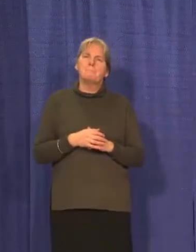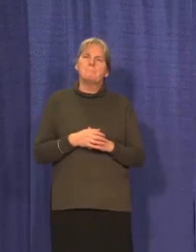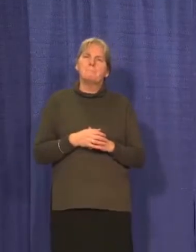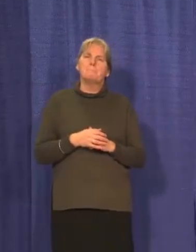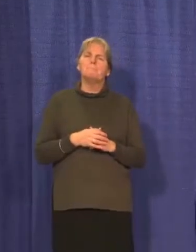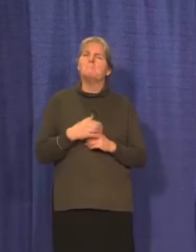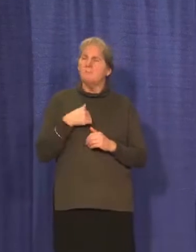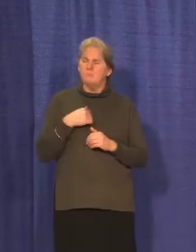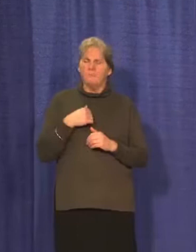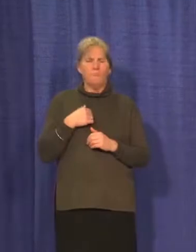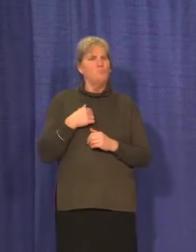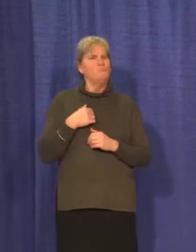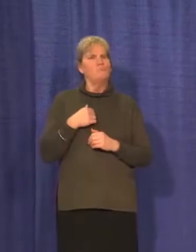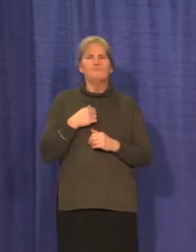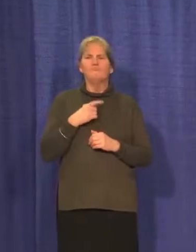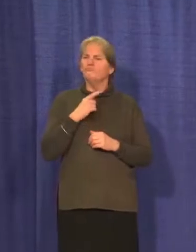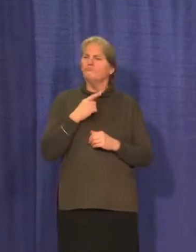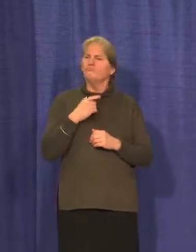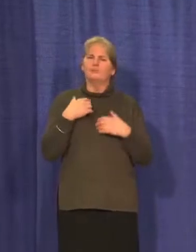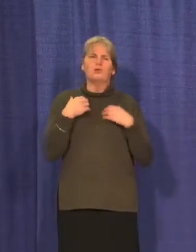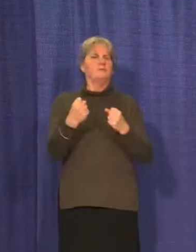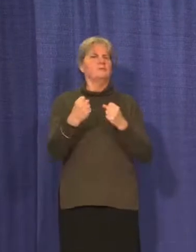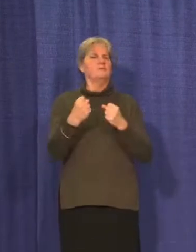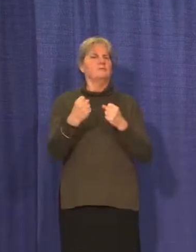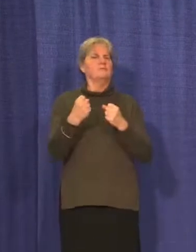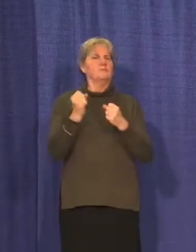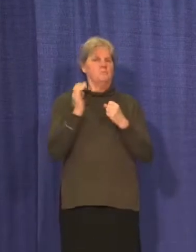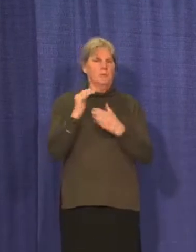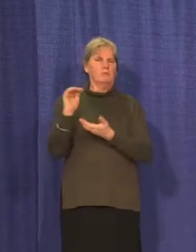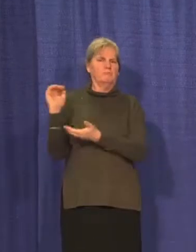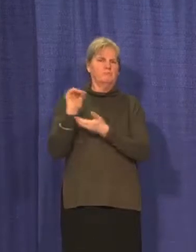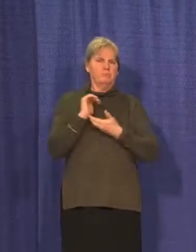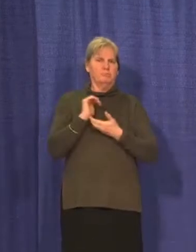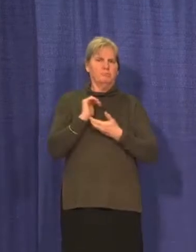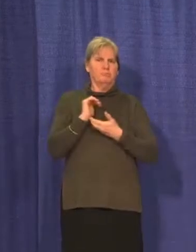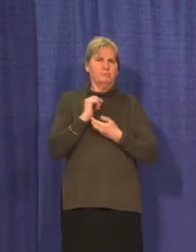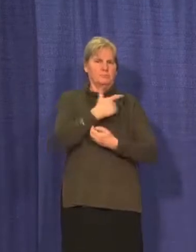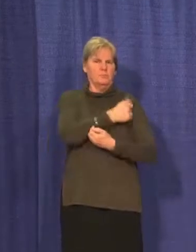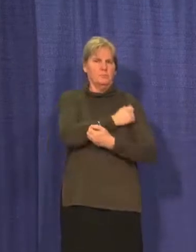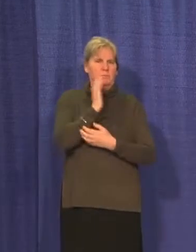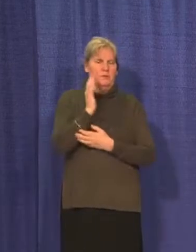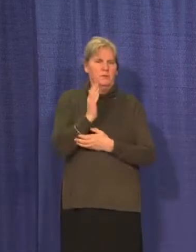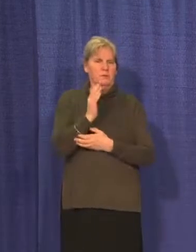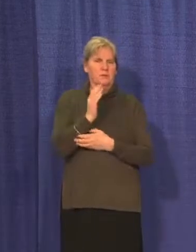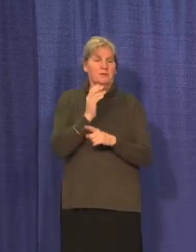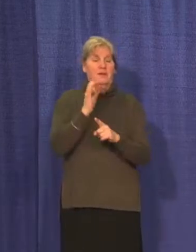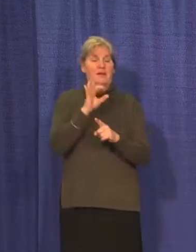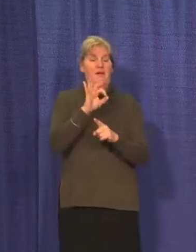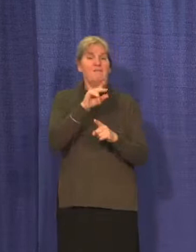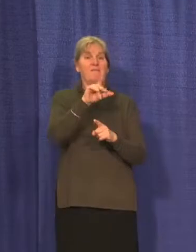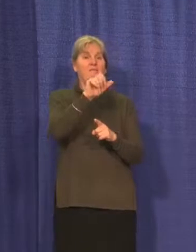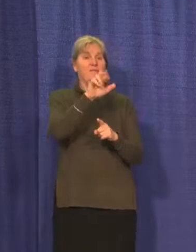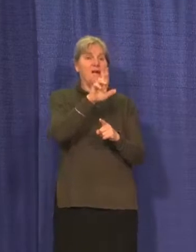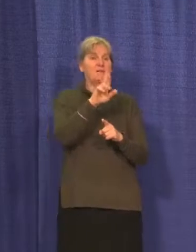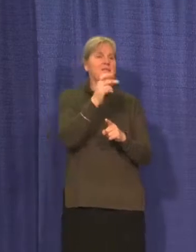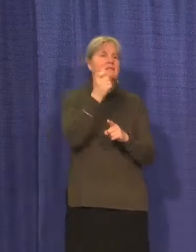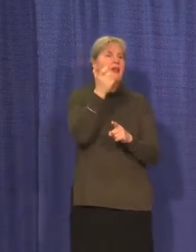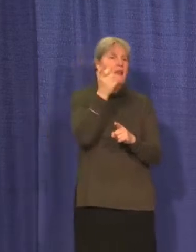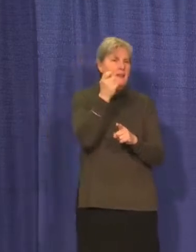also have complete confidence. It's just, you know, the Pfizer disruption was not anticipated.